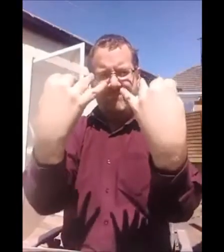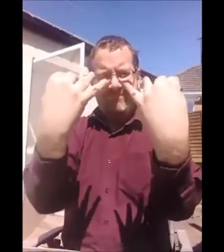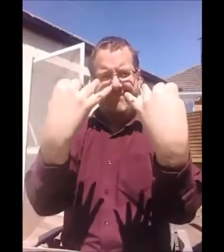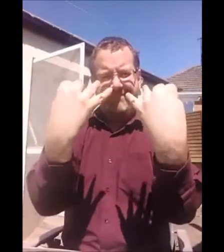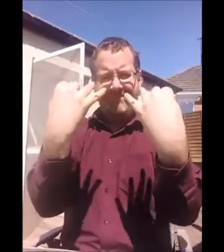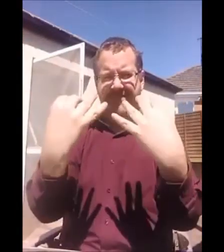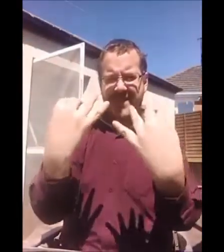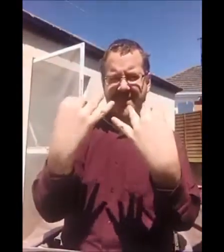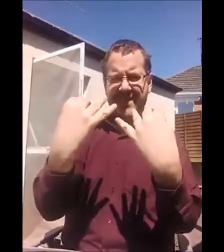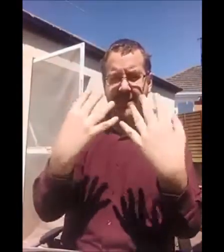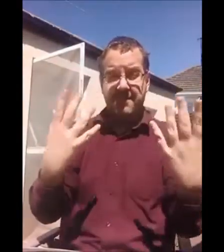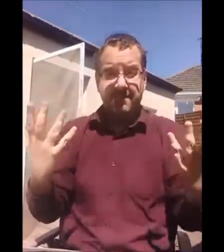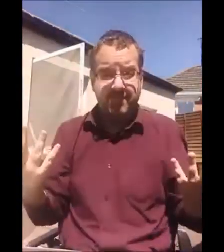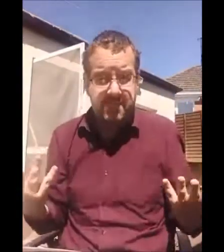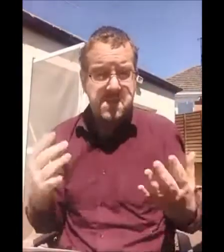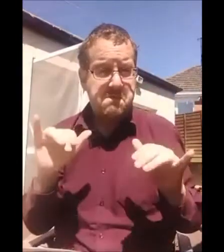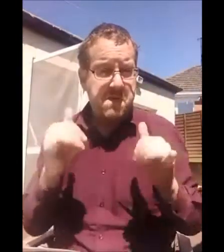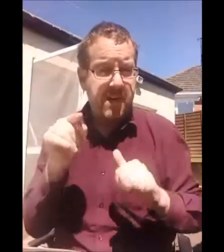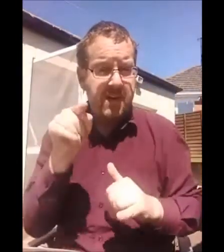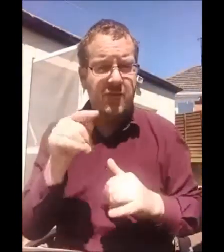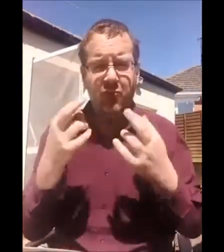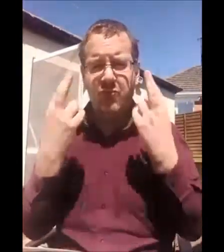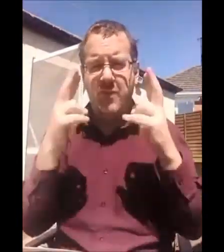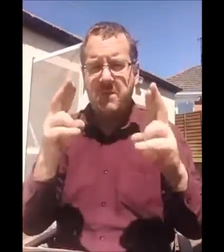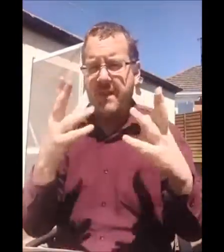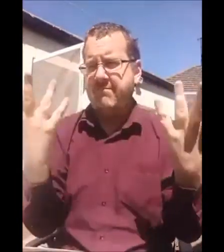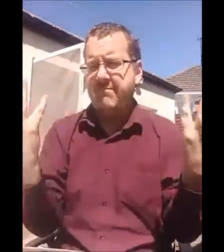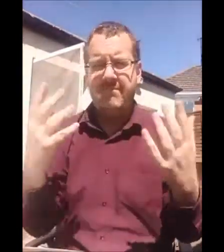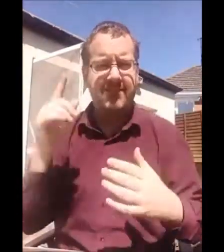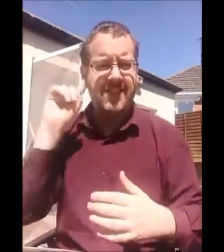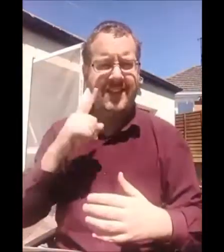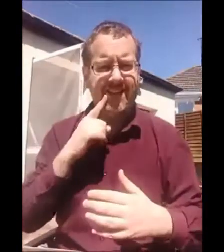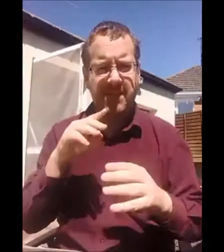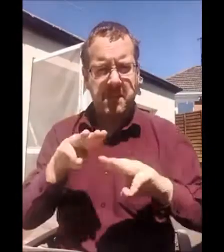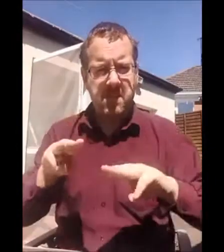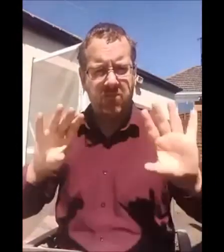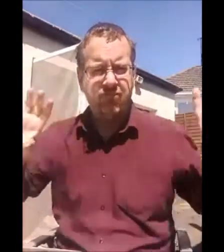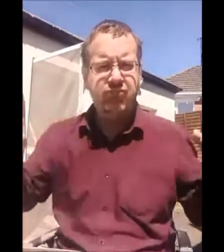that's coming towards you slowly. And maybe this represents the Deaf community,